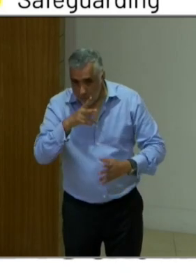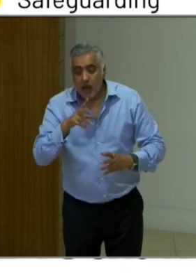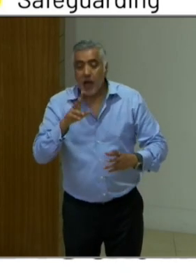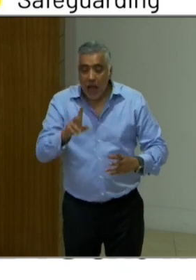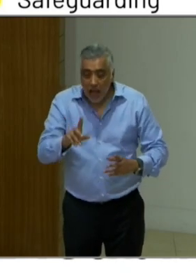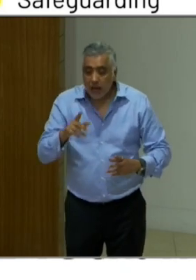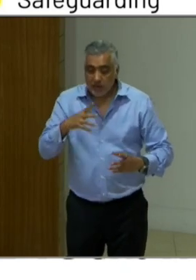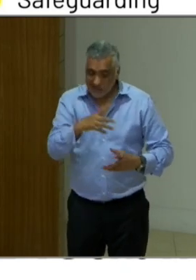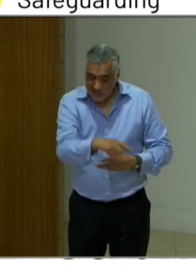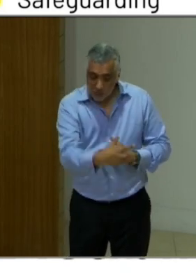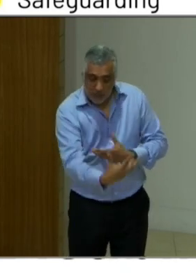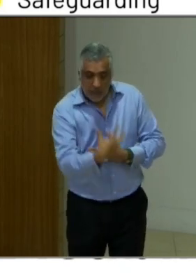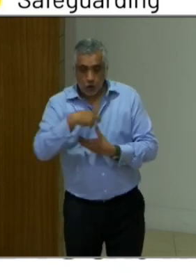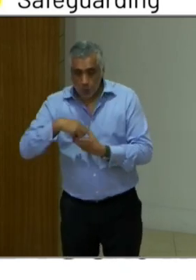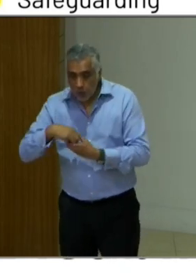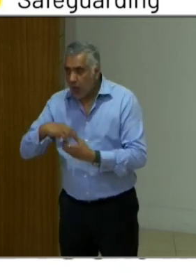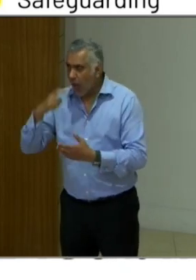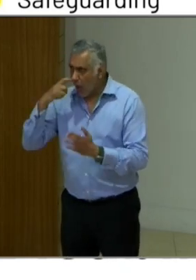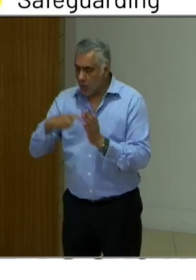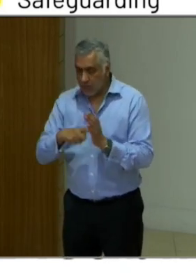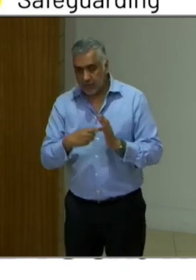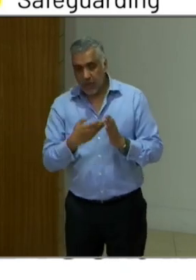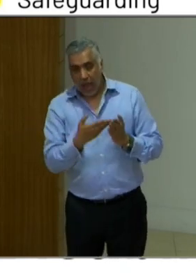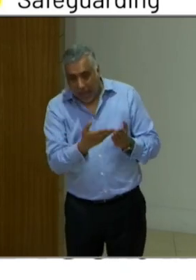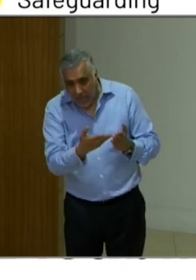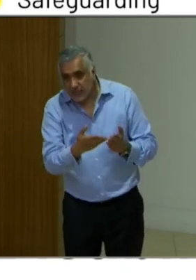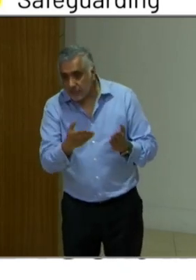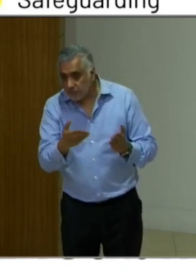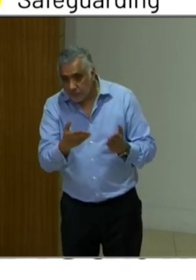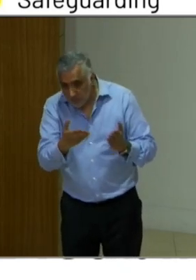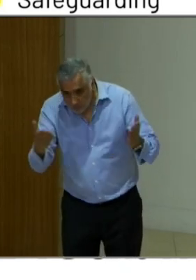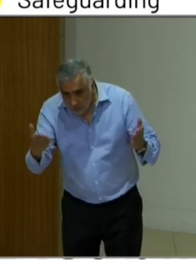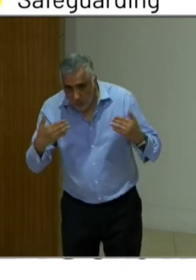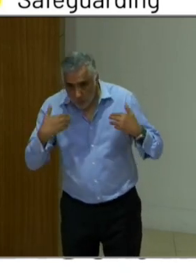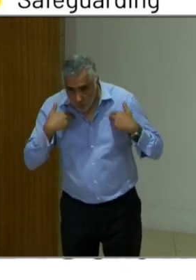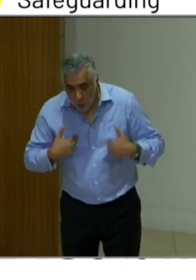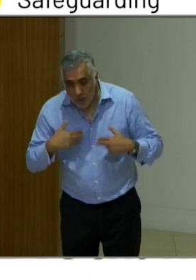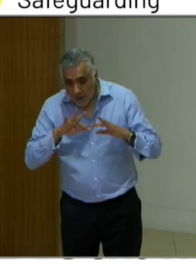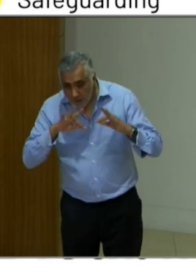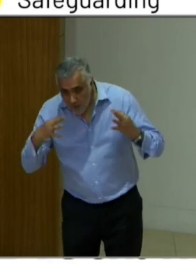but integrated and recognised as any other portion of the human family and of the